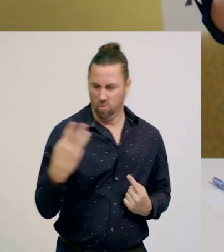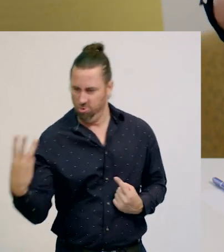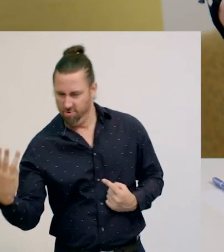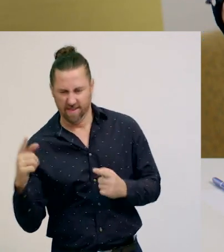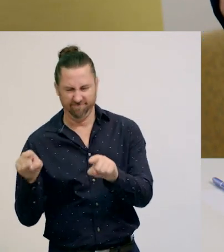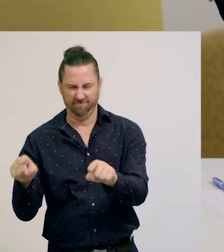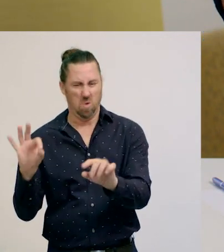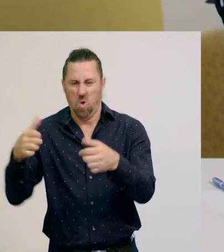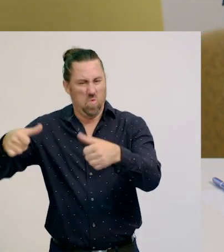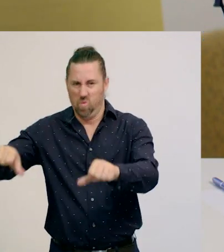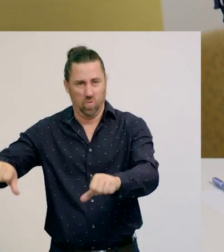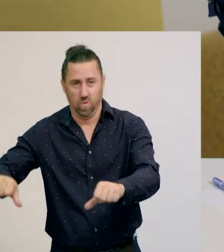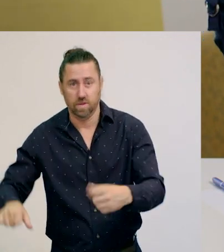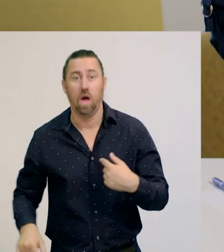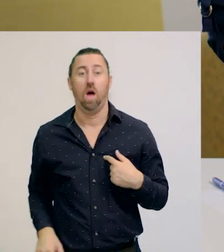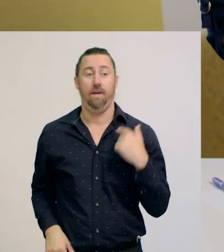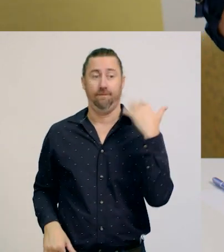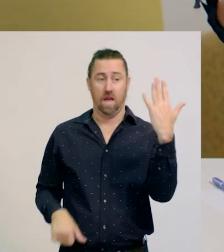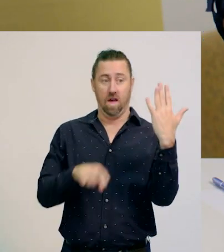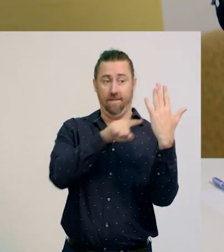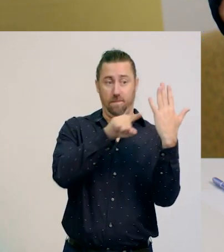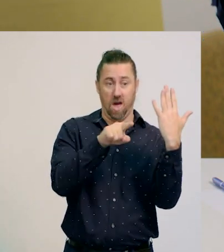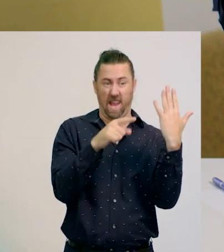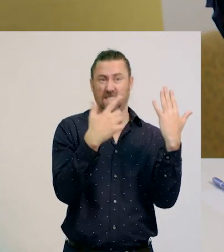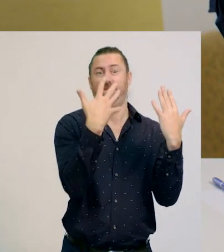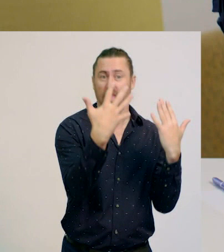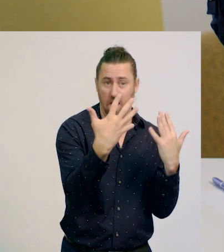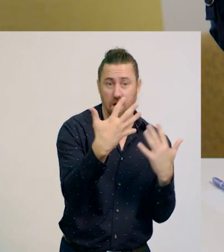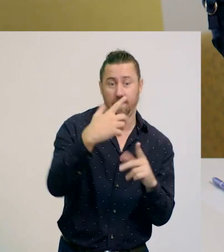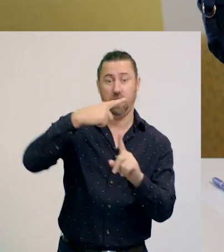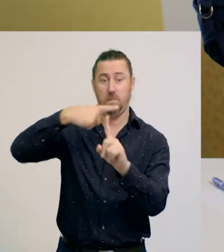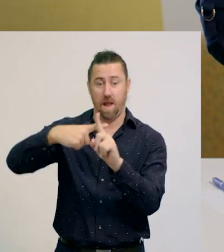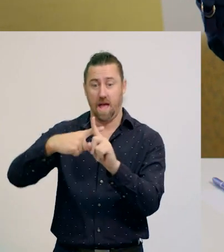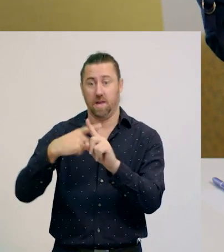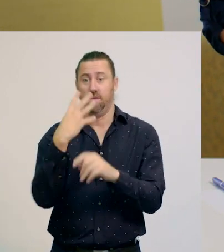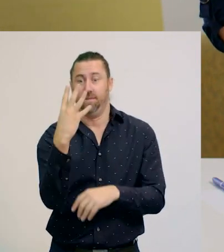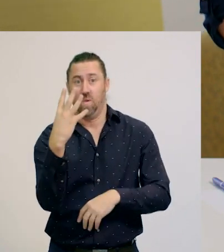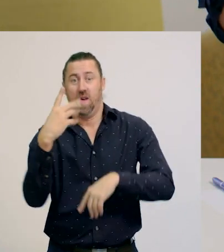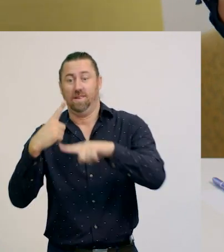Well, I wrote 5 subtract 5, and then I added 4, multiplied by 2.